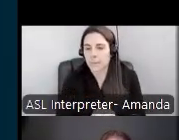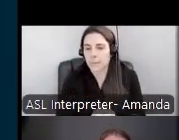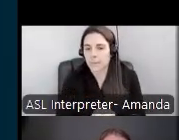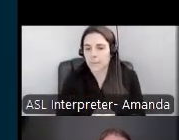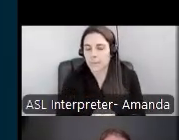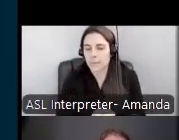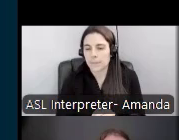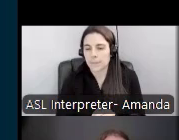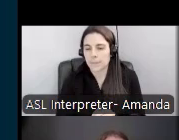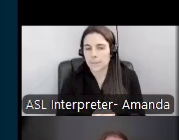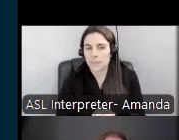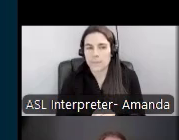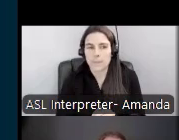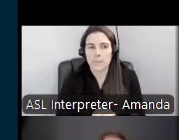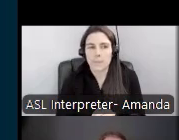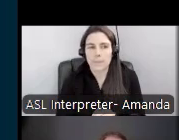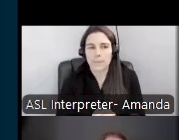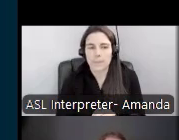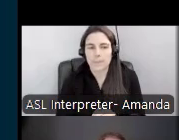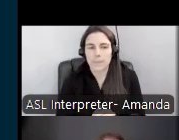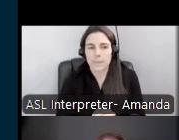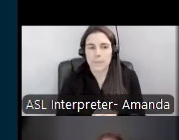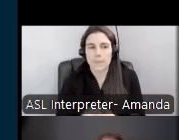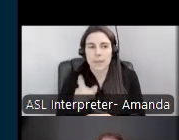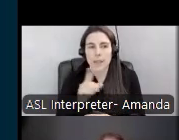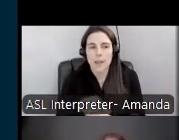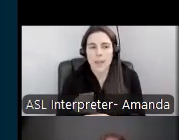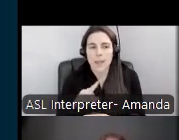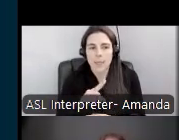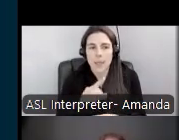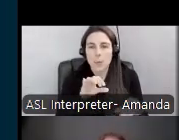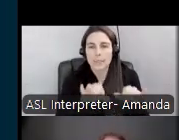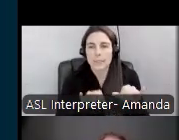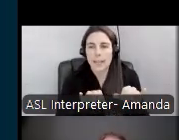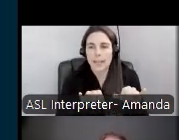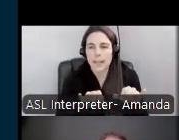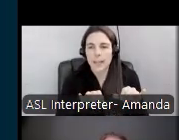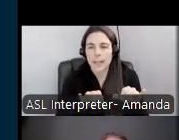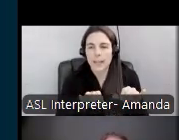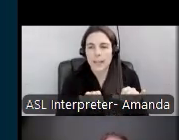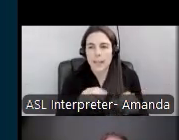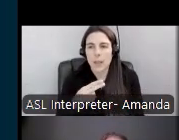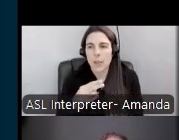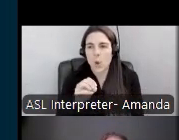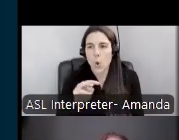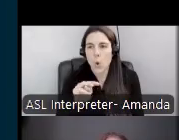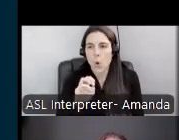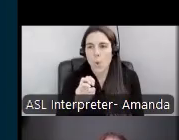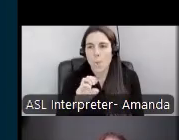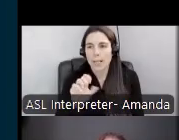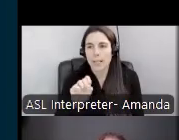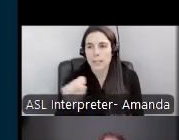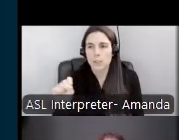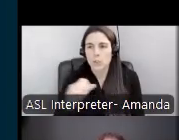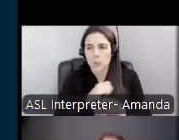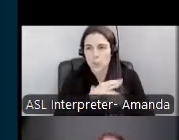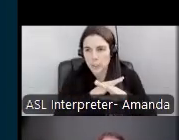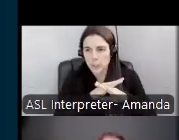I think I put, yeah, a little bit later down. So they were staying at the homeless shelter, and just before Christmas, they